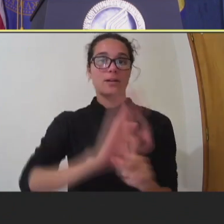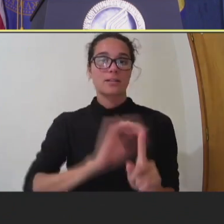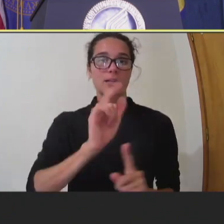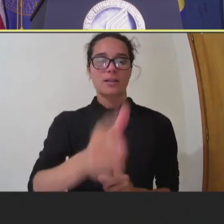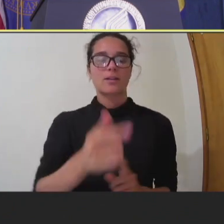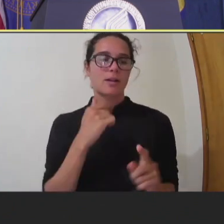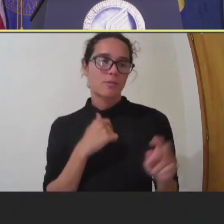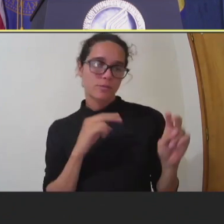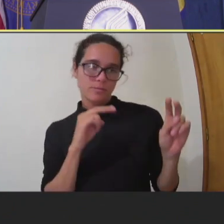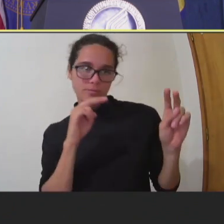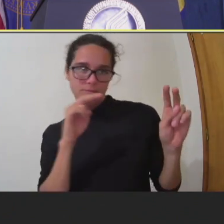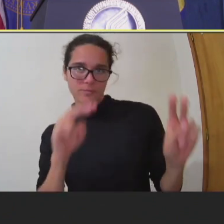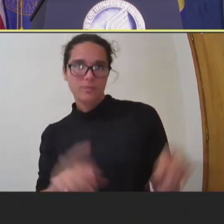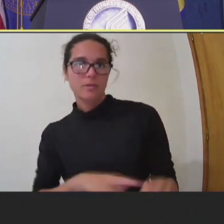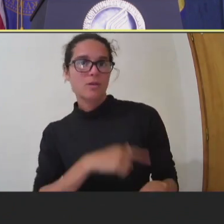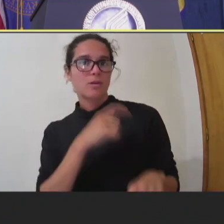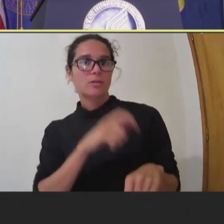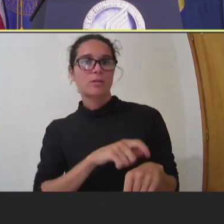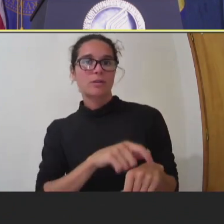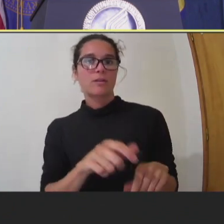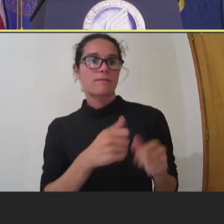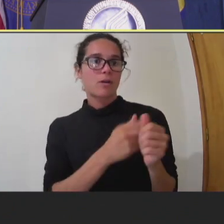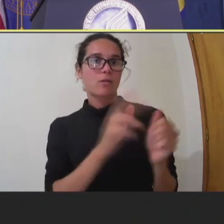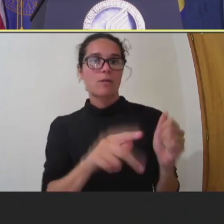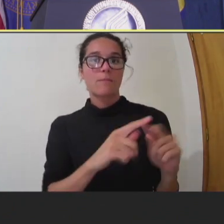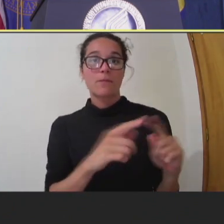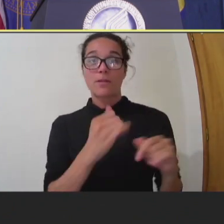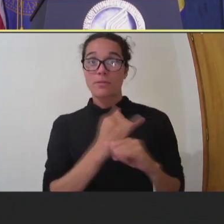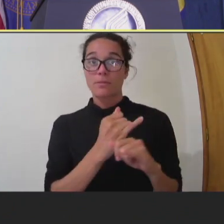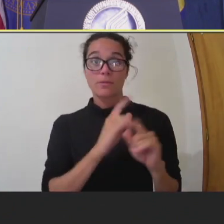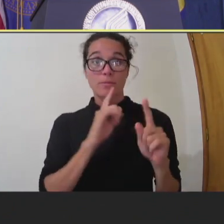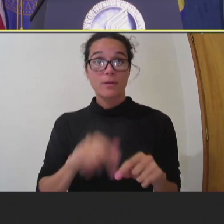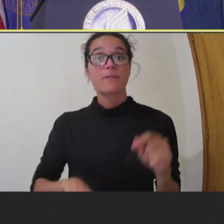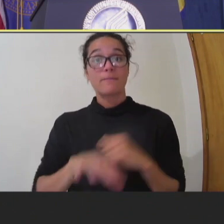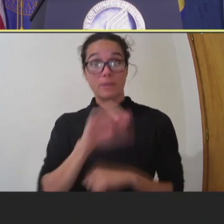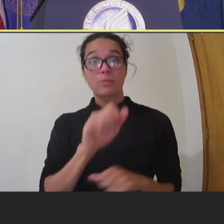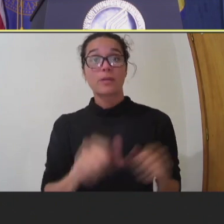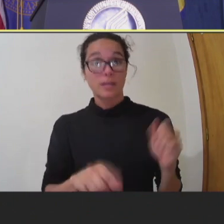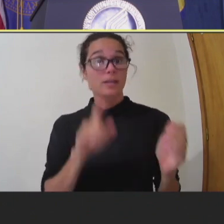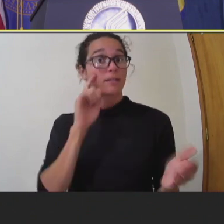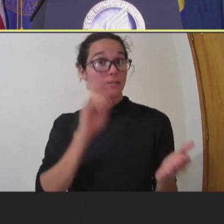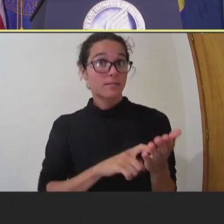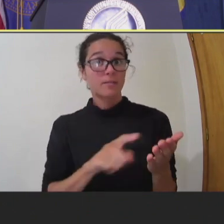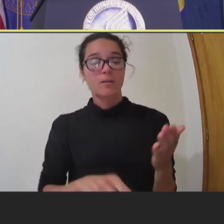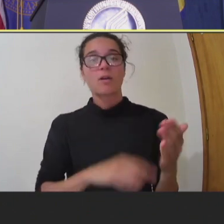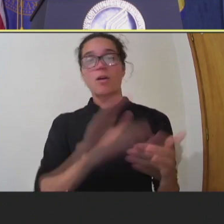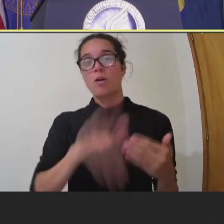immune responses, we found that we could detect immune responses to all five of the antigens that